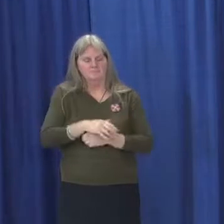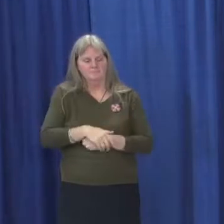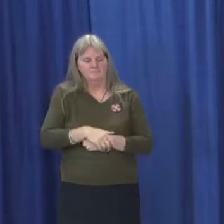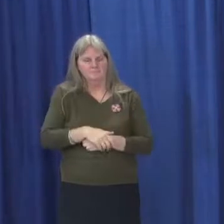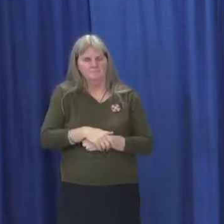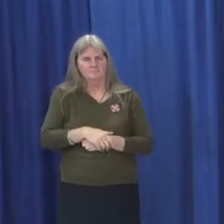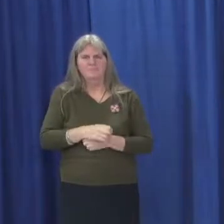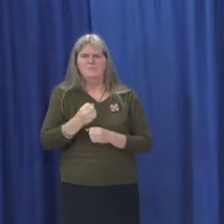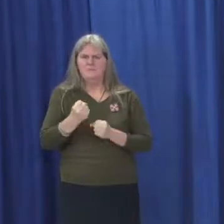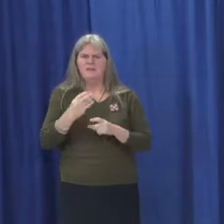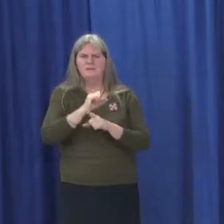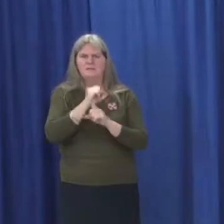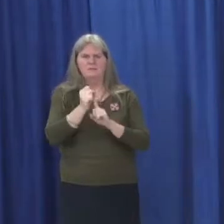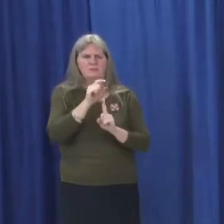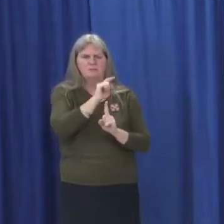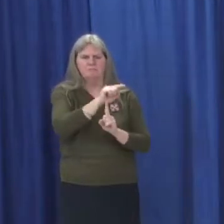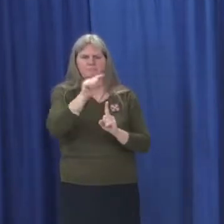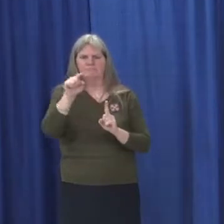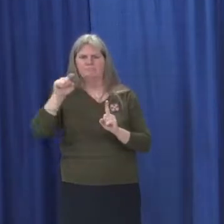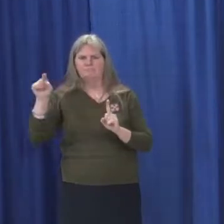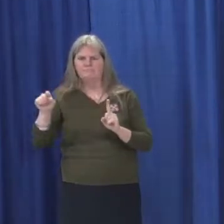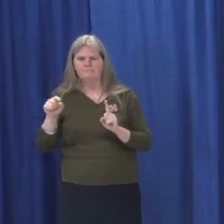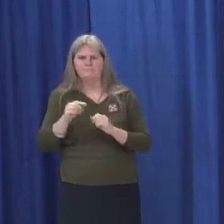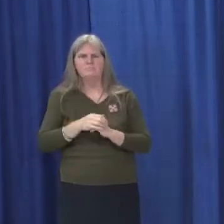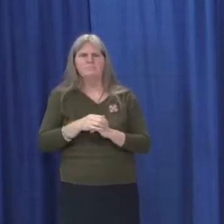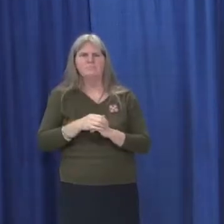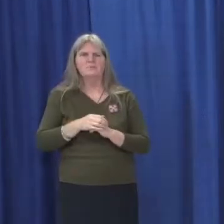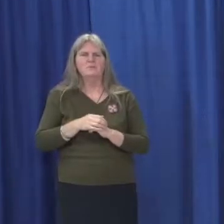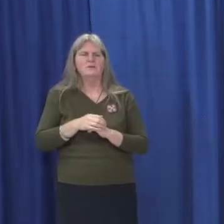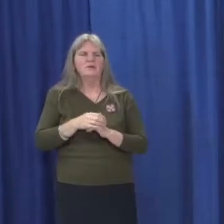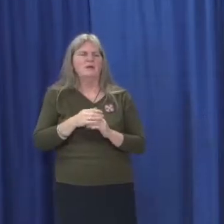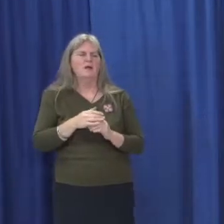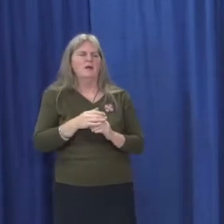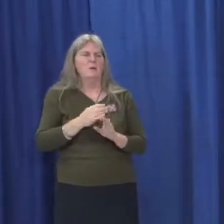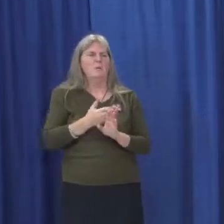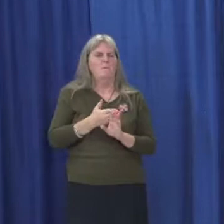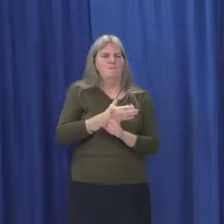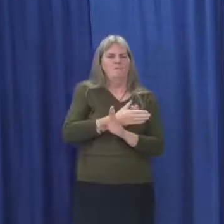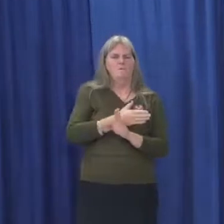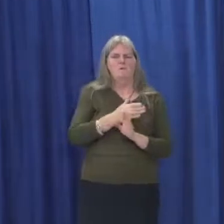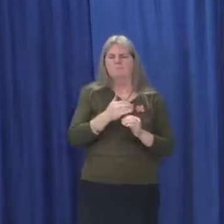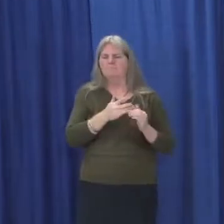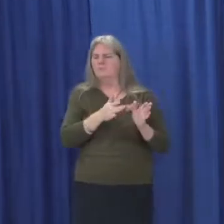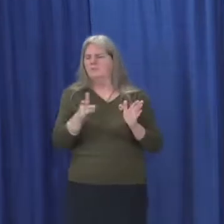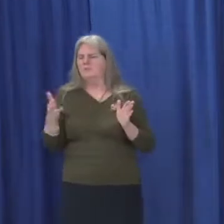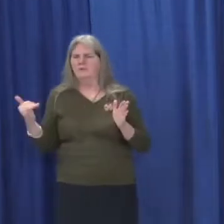to a number of situations. I will start with the older ones and moved the newer ones.